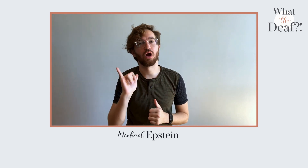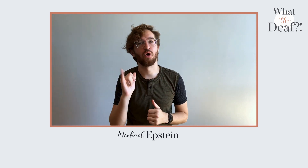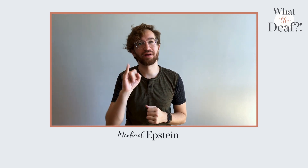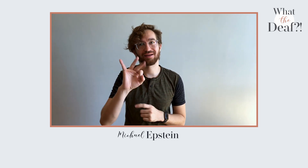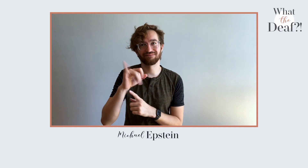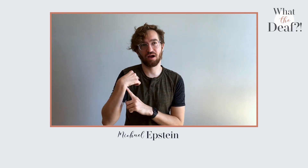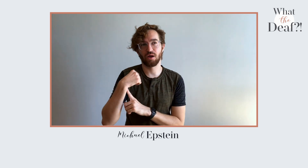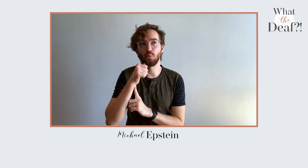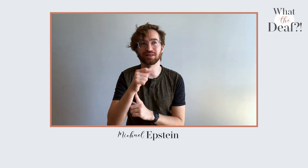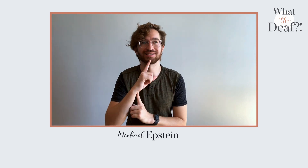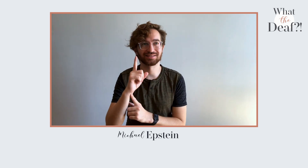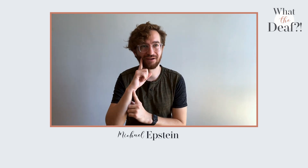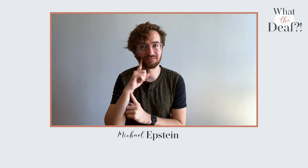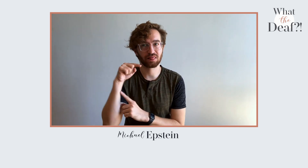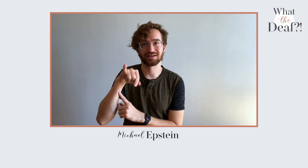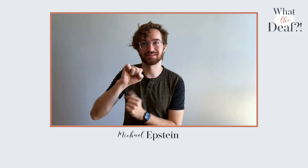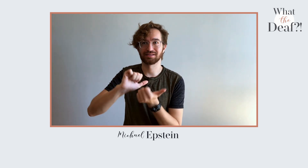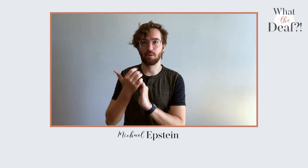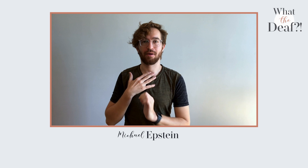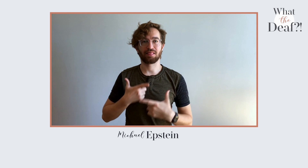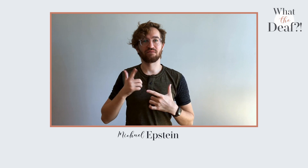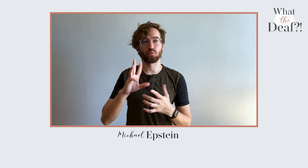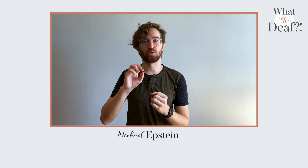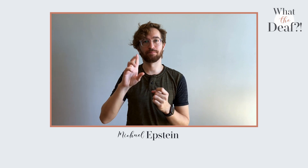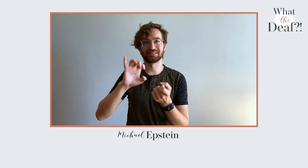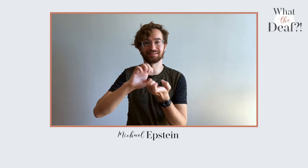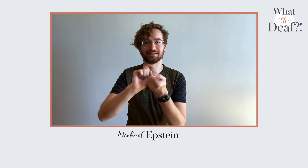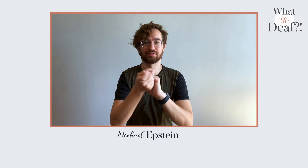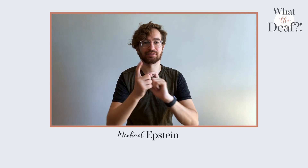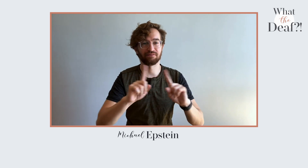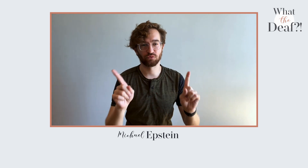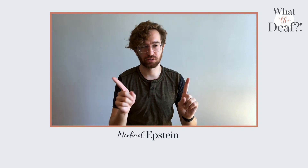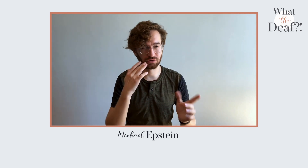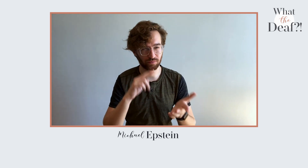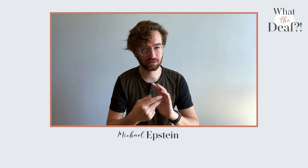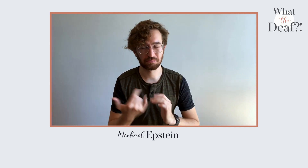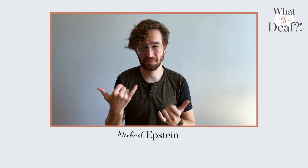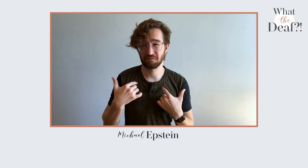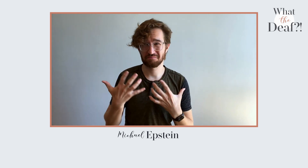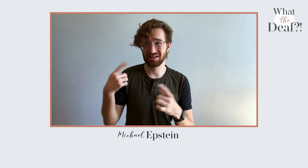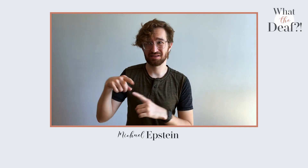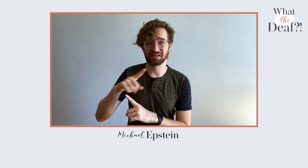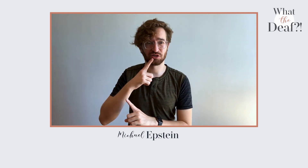"Okay well, if I wasn't deaf, this is how my life would be. This is how it would be different." You know what I mean? And so I have hearing friends